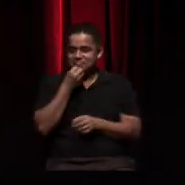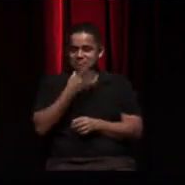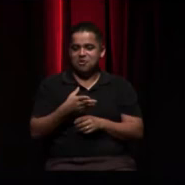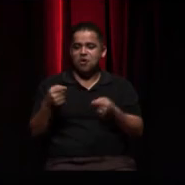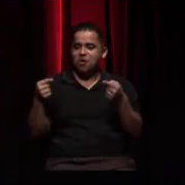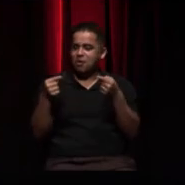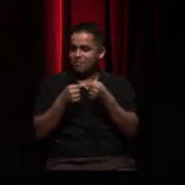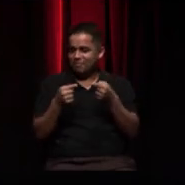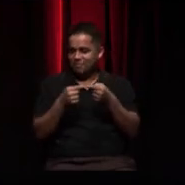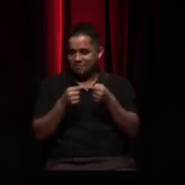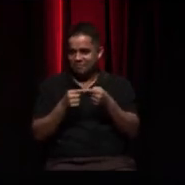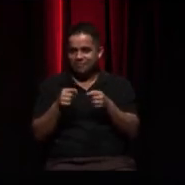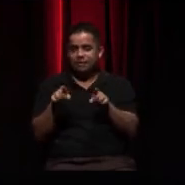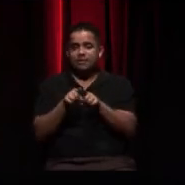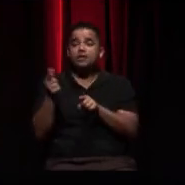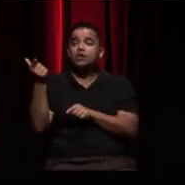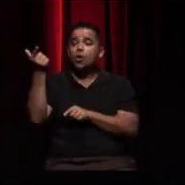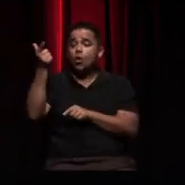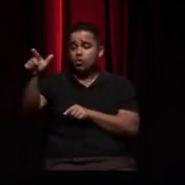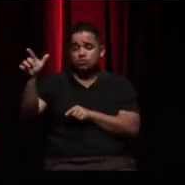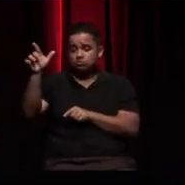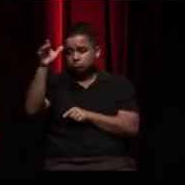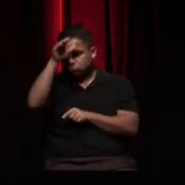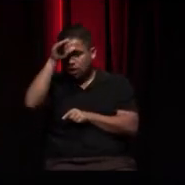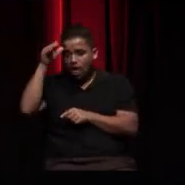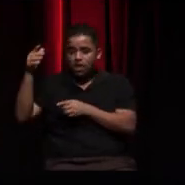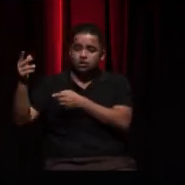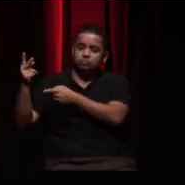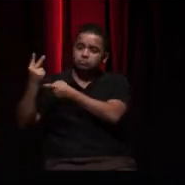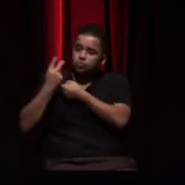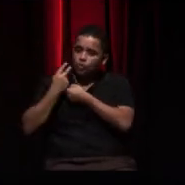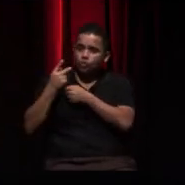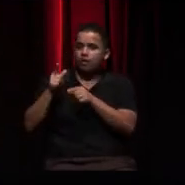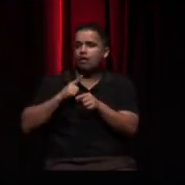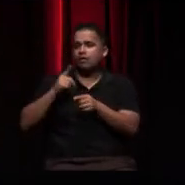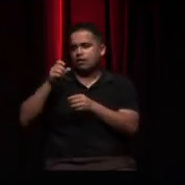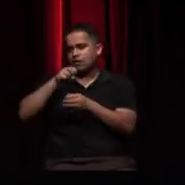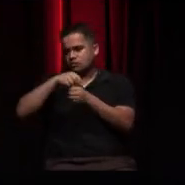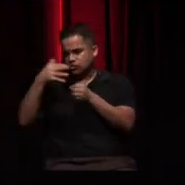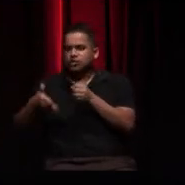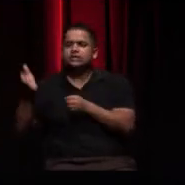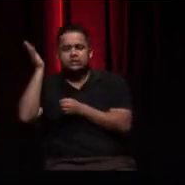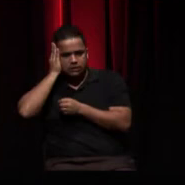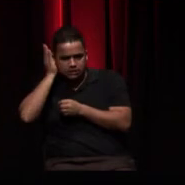Some clients come to us with their own content. They know what they want to say.